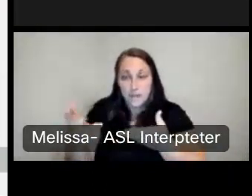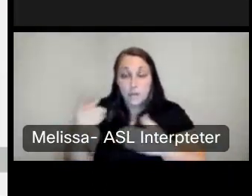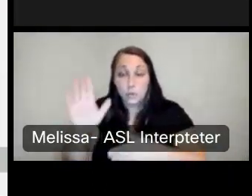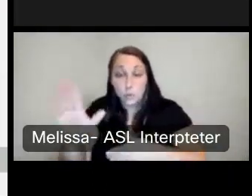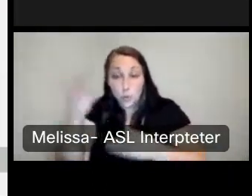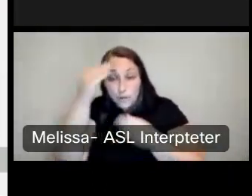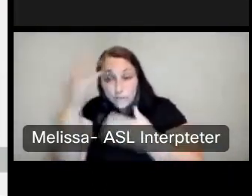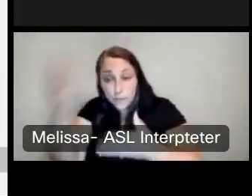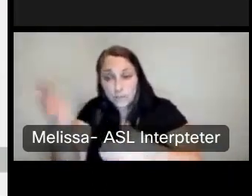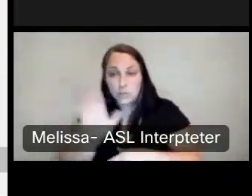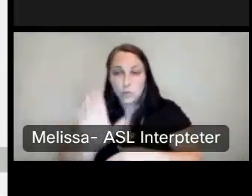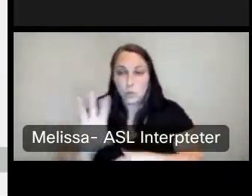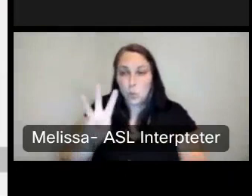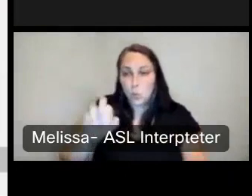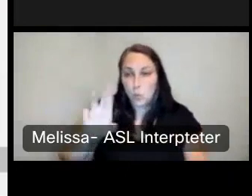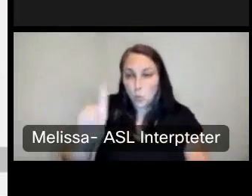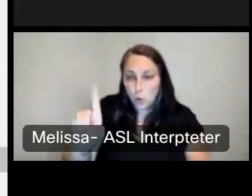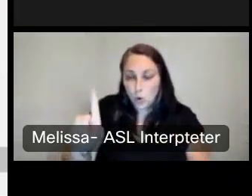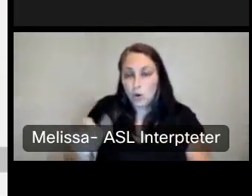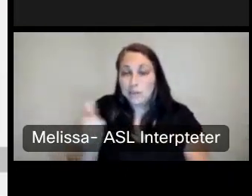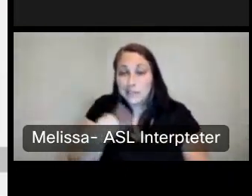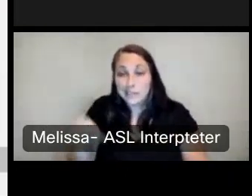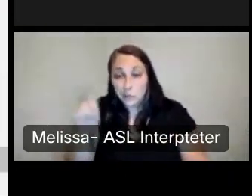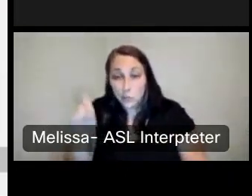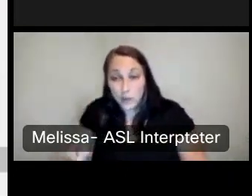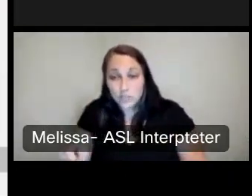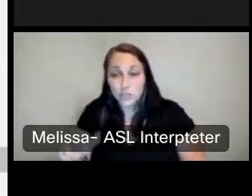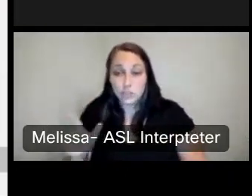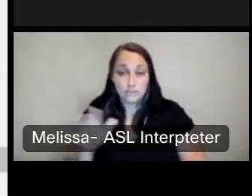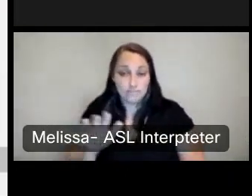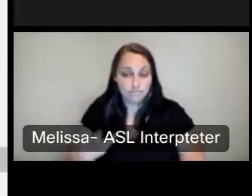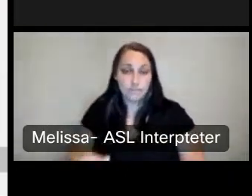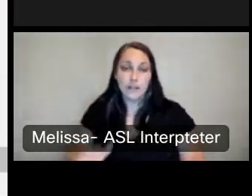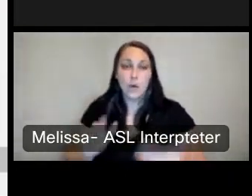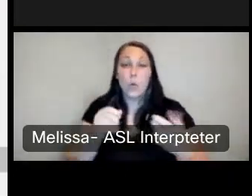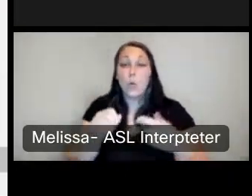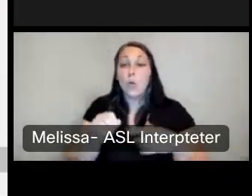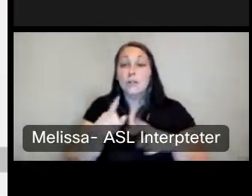on where what does that or mean it's the different areas of the city how they're divided so you can